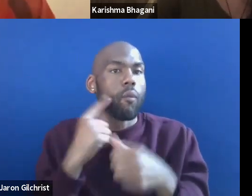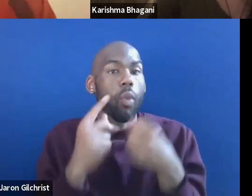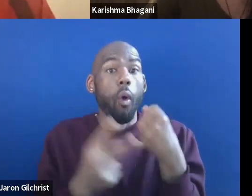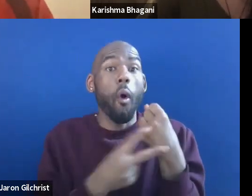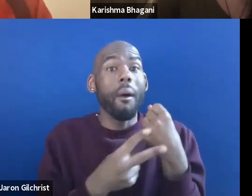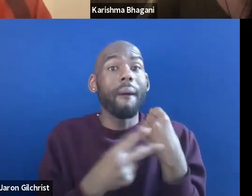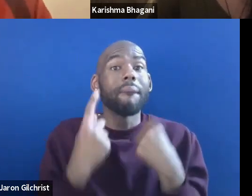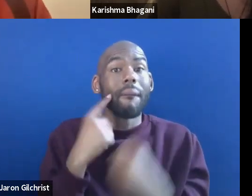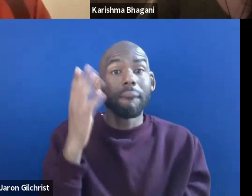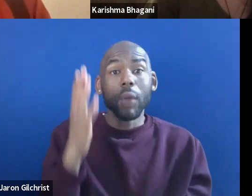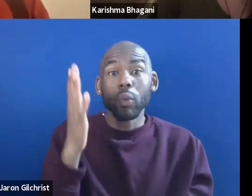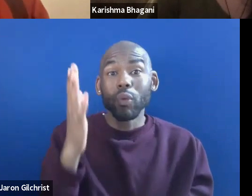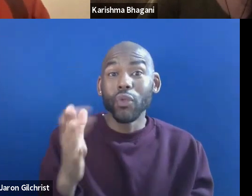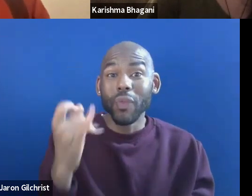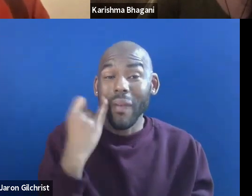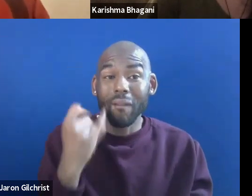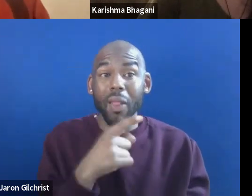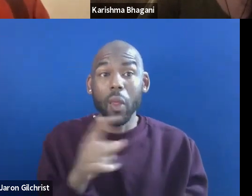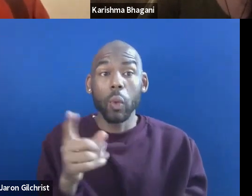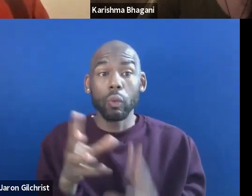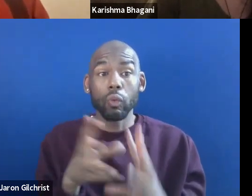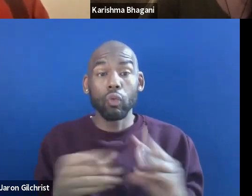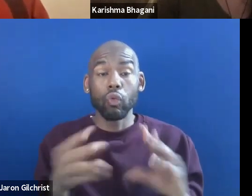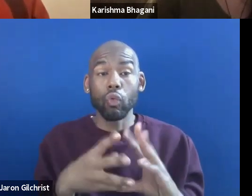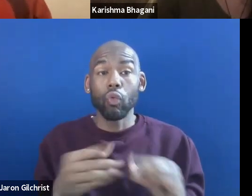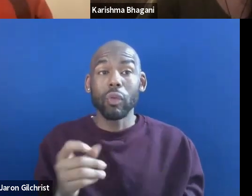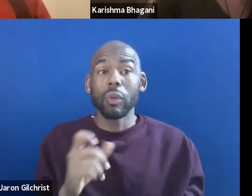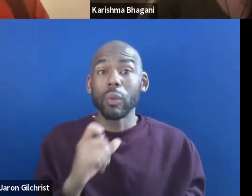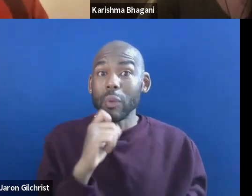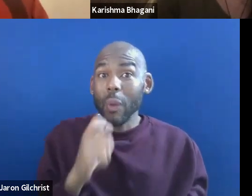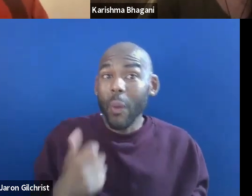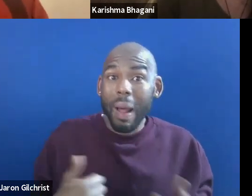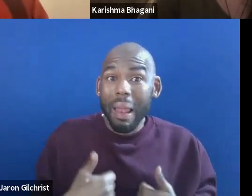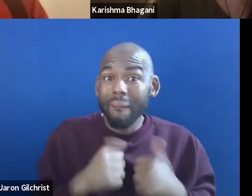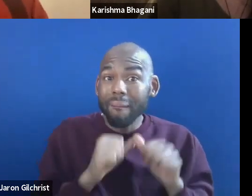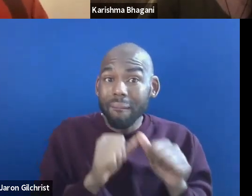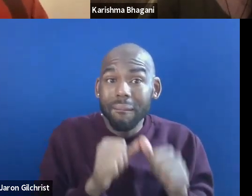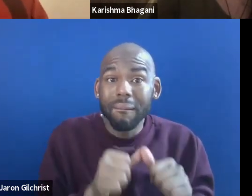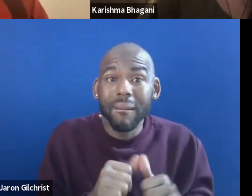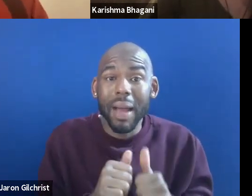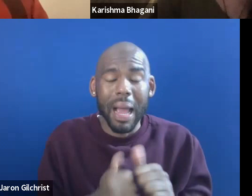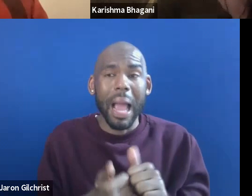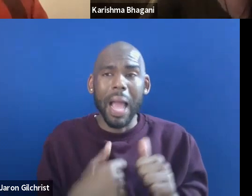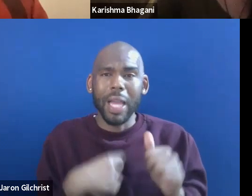Because if those stories don't live on then you know how do we carry that history?